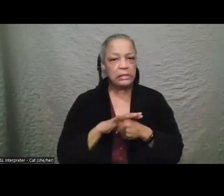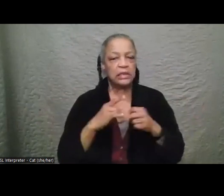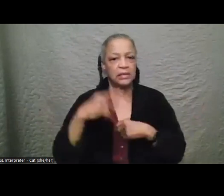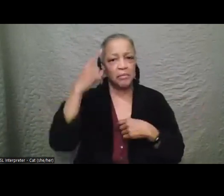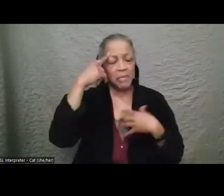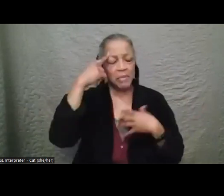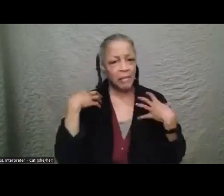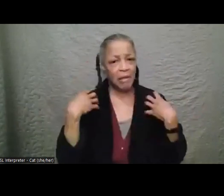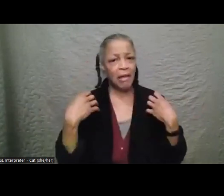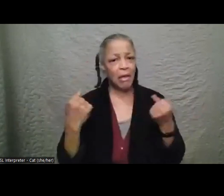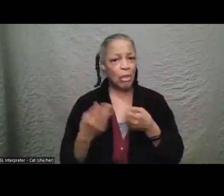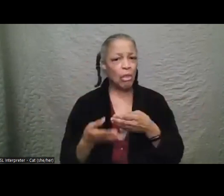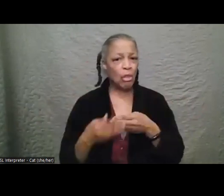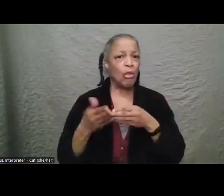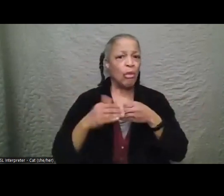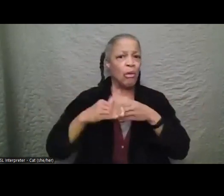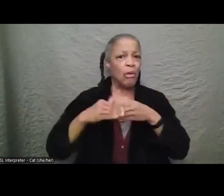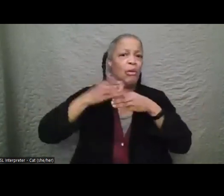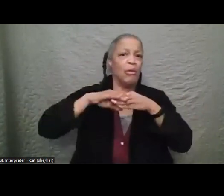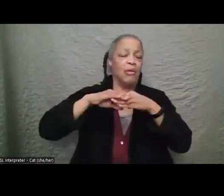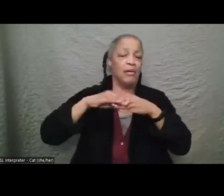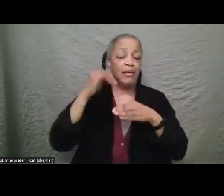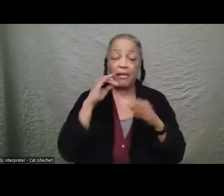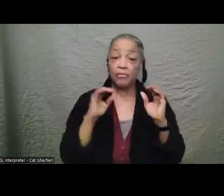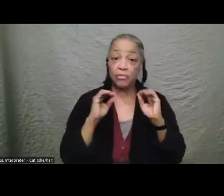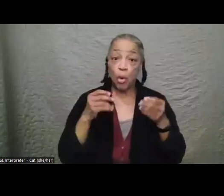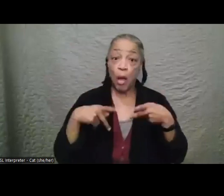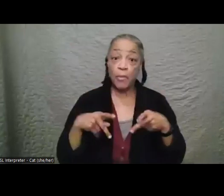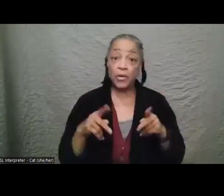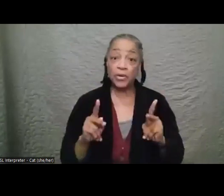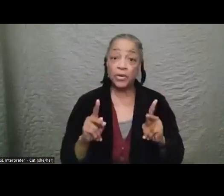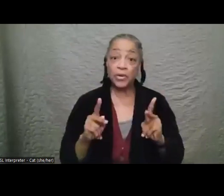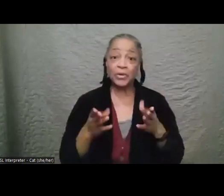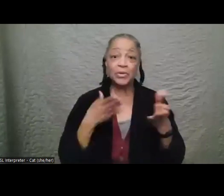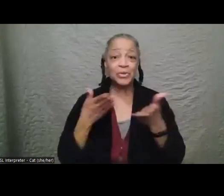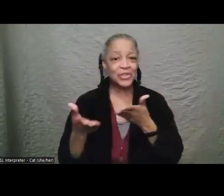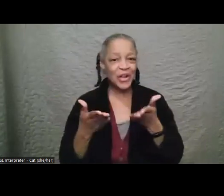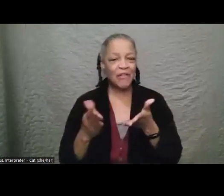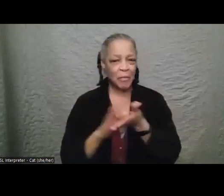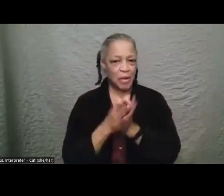And we don't have the opportunity to serve will be valuable in the community, it adds